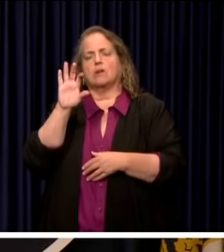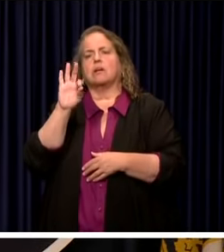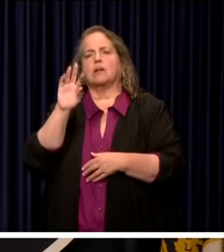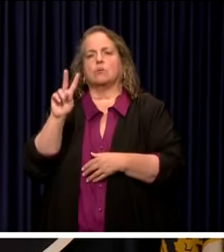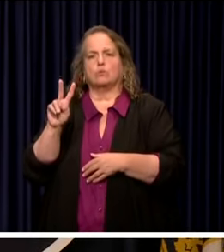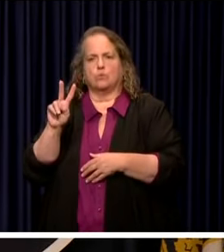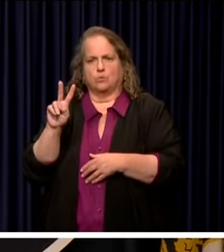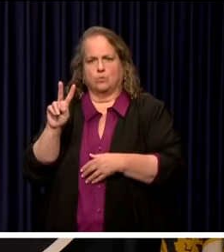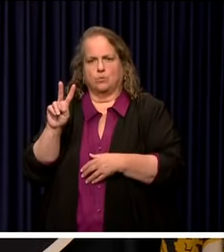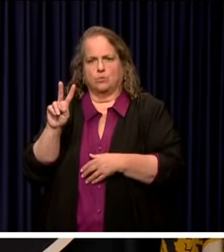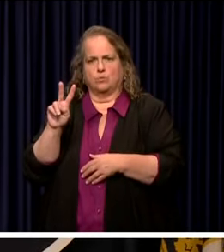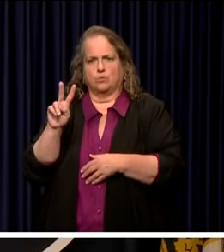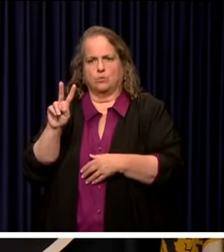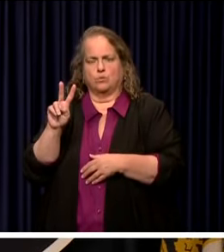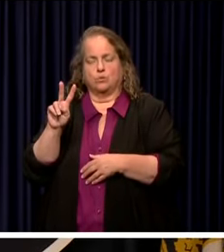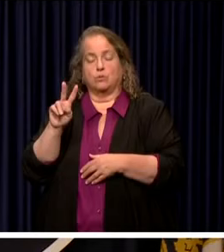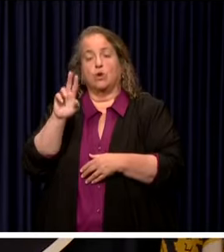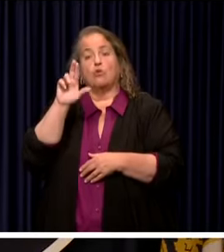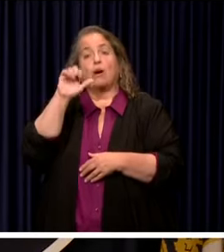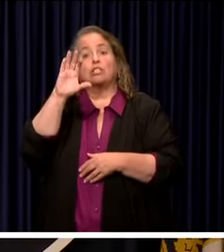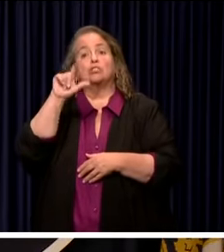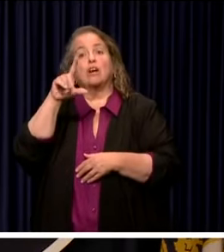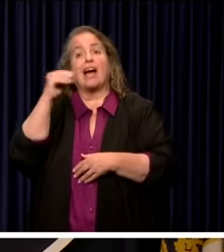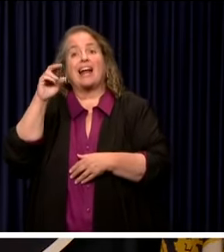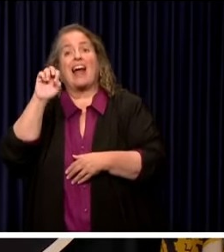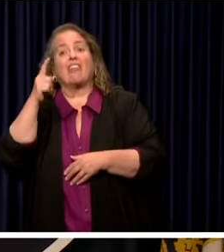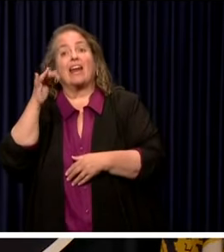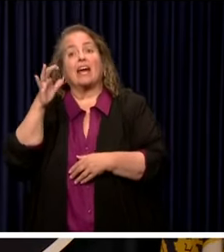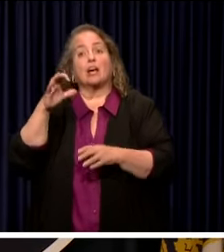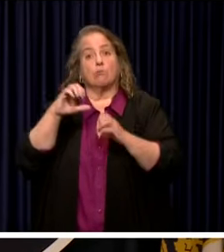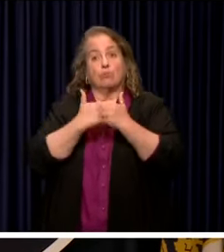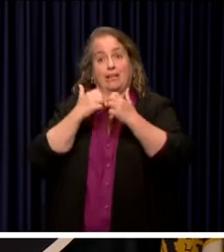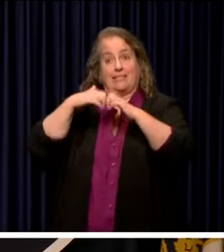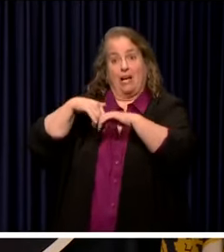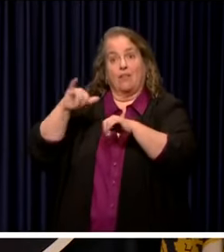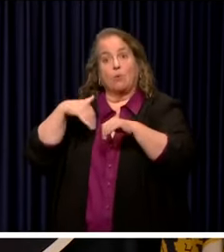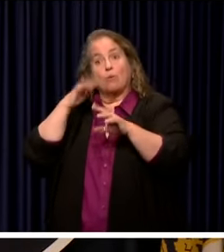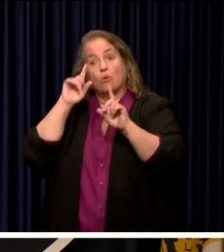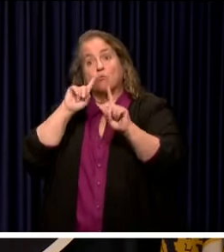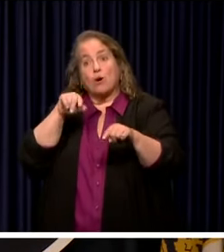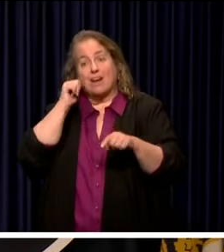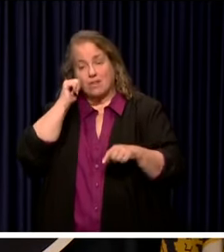1.39% ASIAN. AND ABOUT TWO-THIRD OF A PERCENT